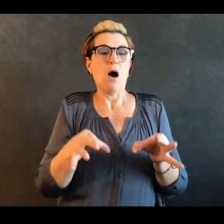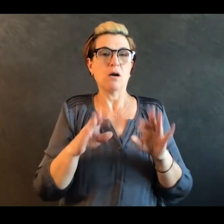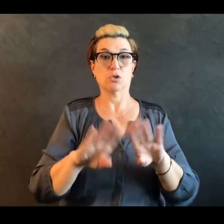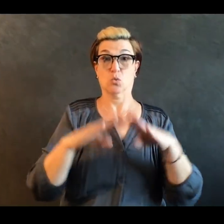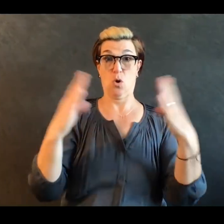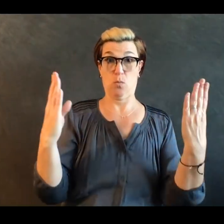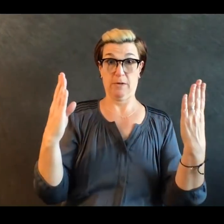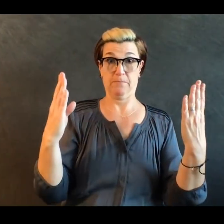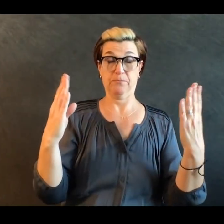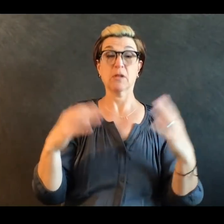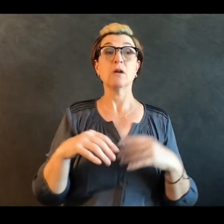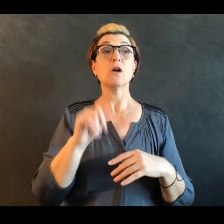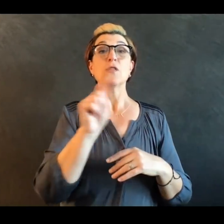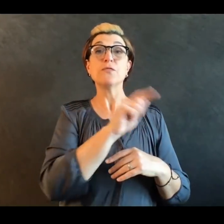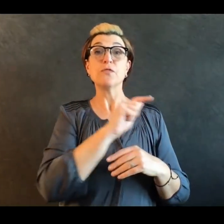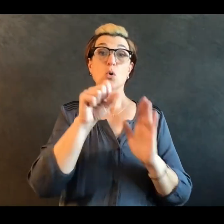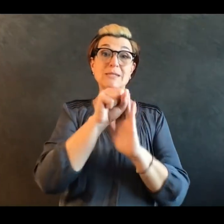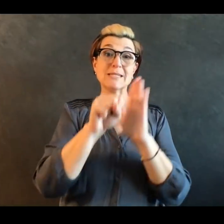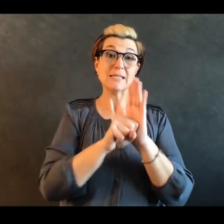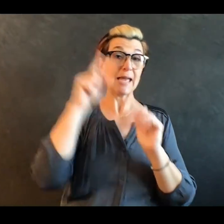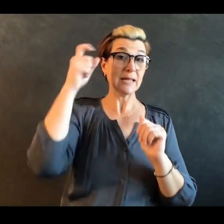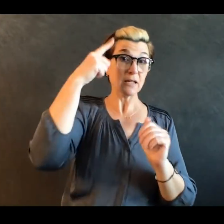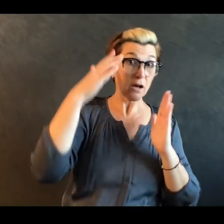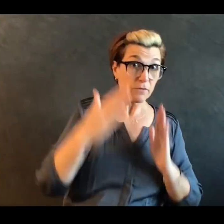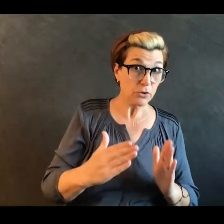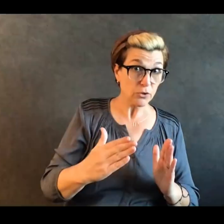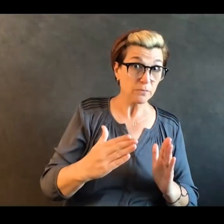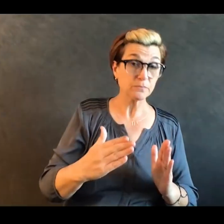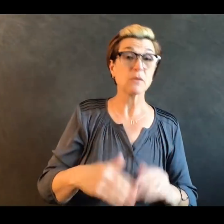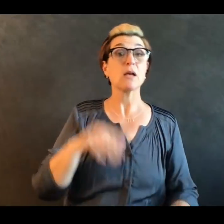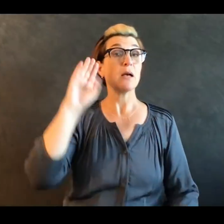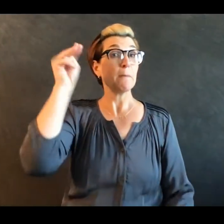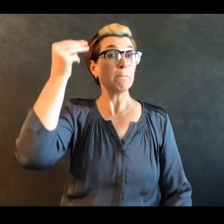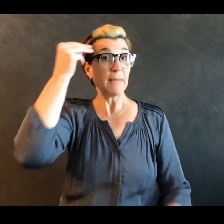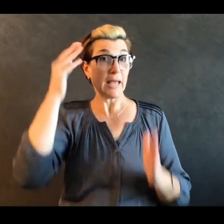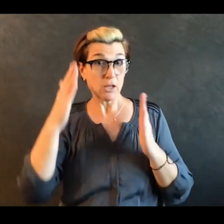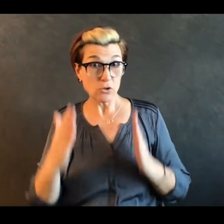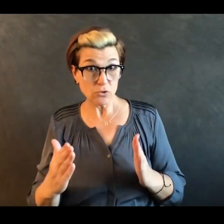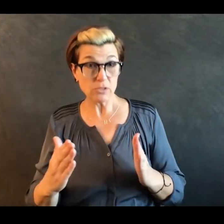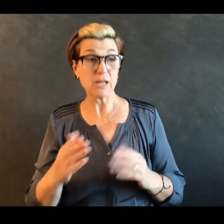these mayors will have to make decisions after generalized guidelines are put out